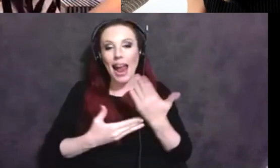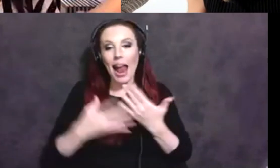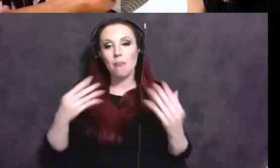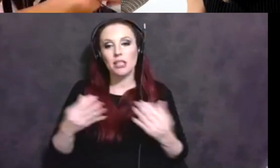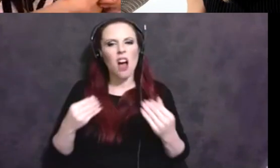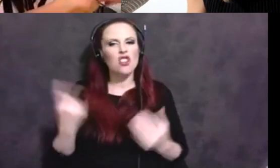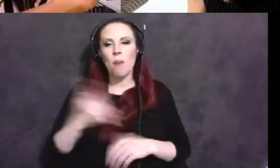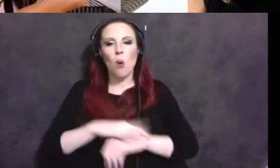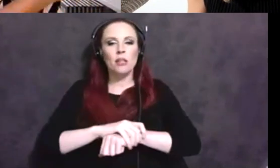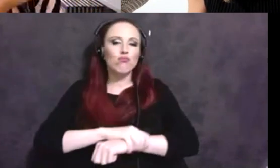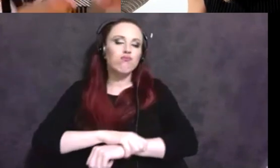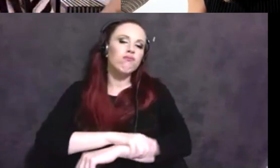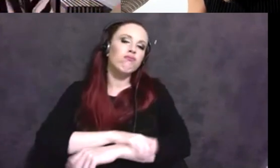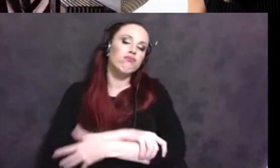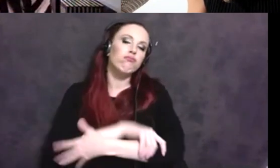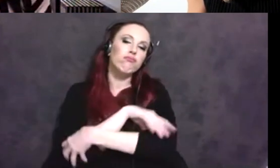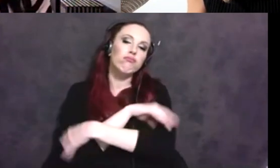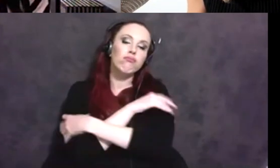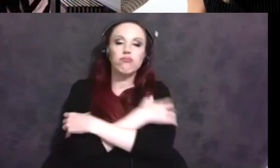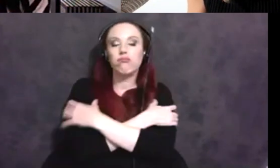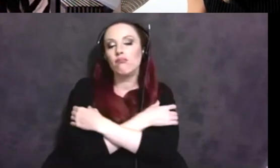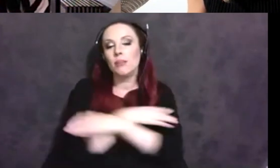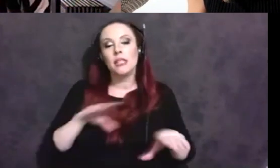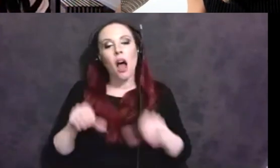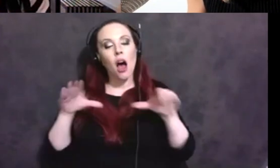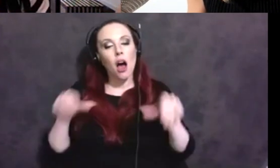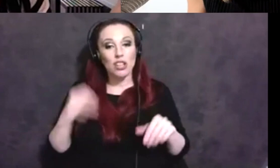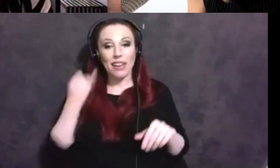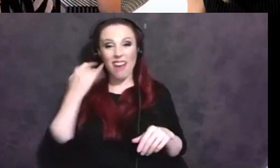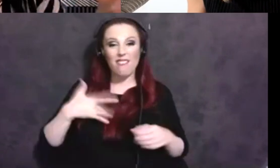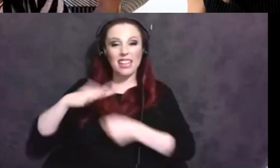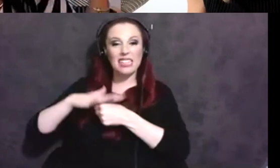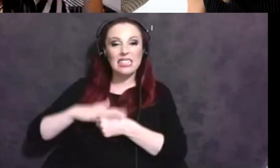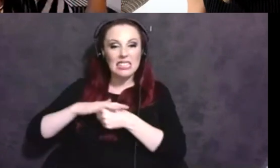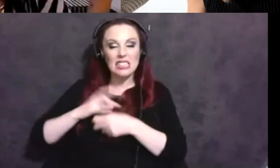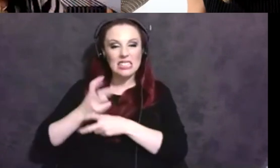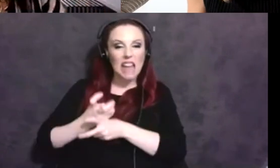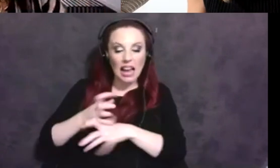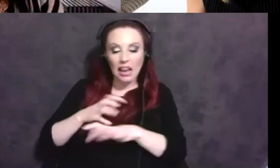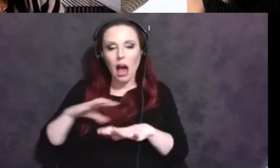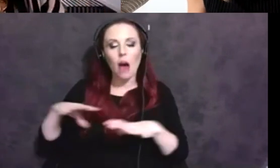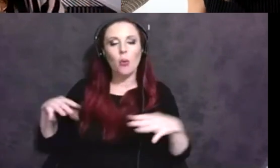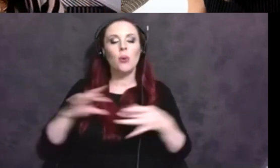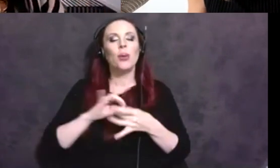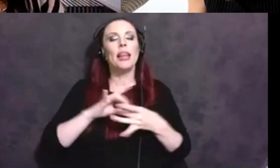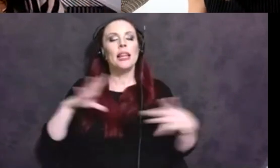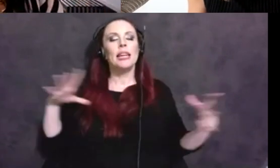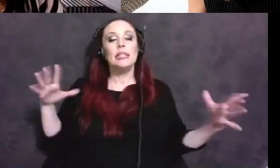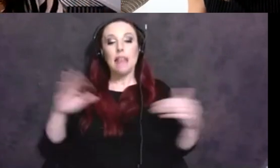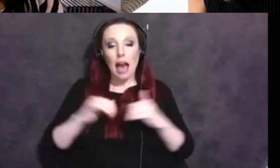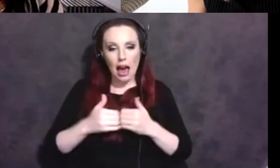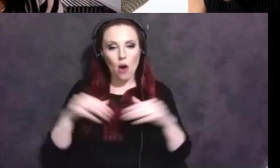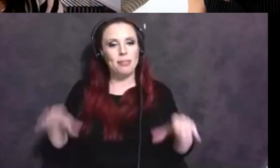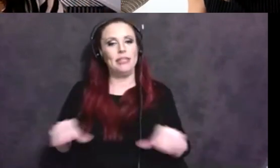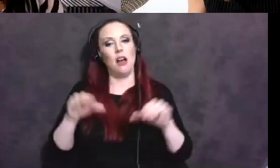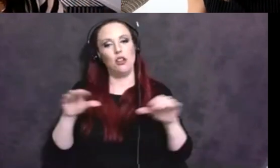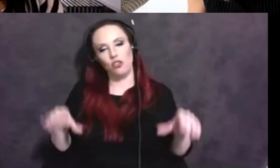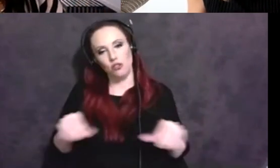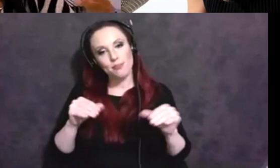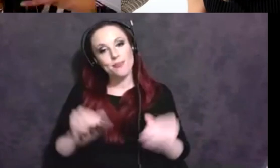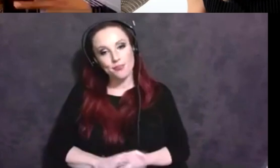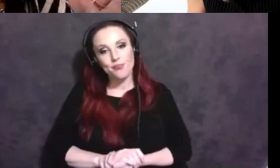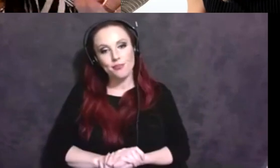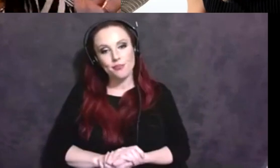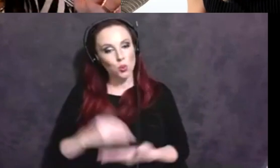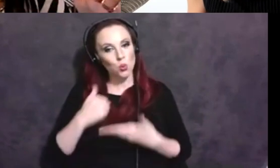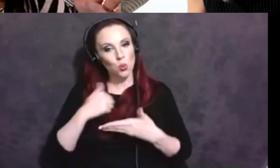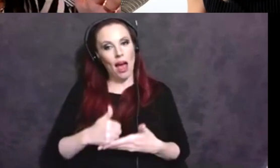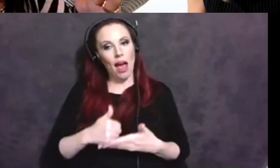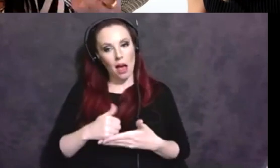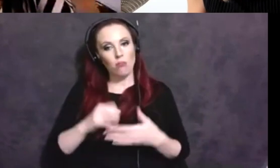tools. You name the massage tool when it is a Lacrosse ball, neck massager and hand massages.